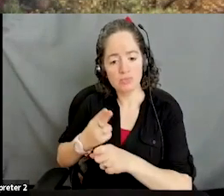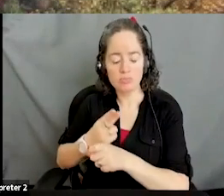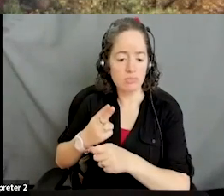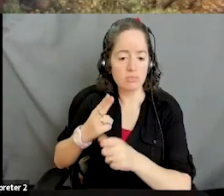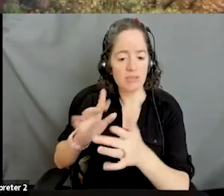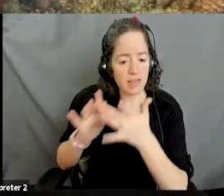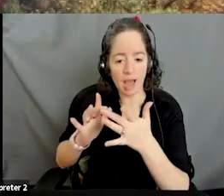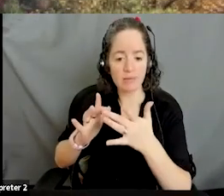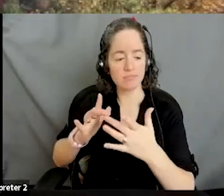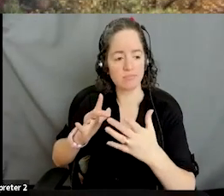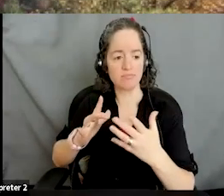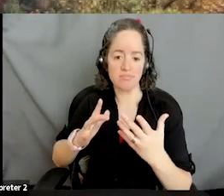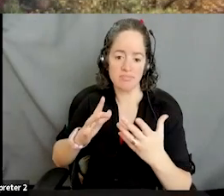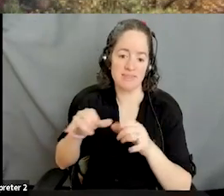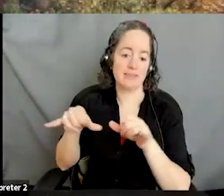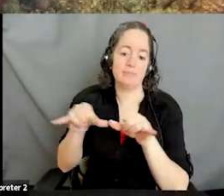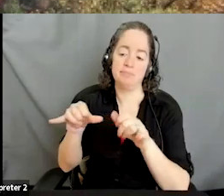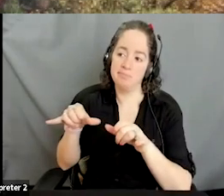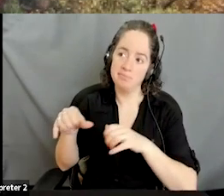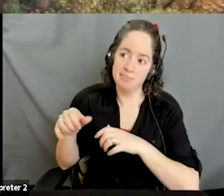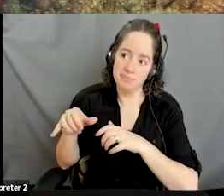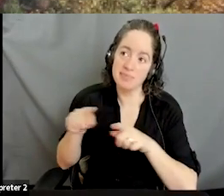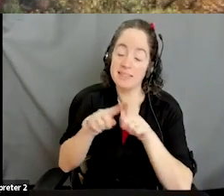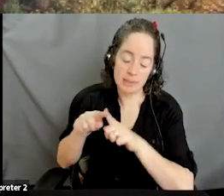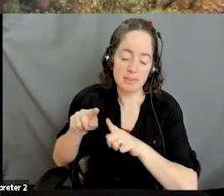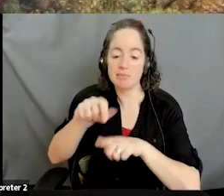Something that I didn't really pick up on until even